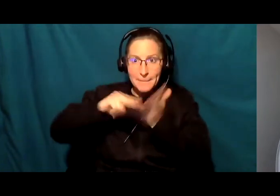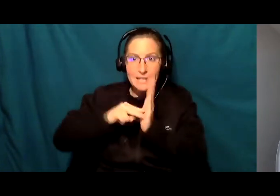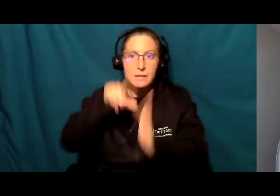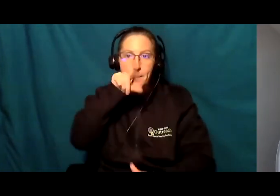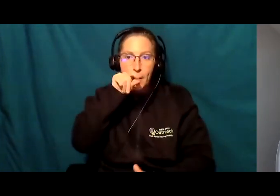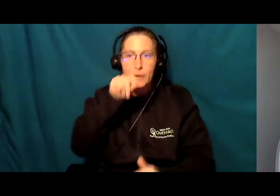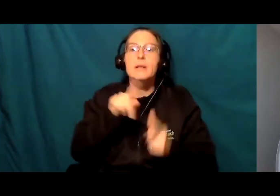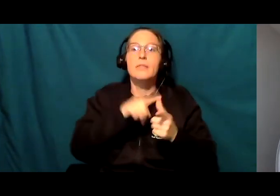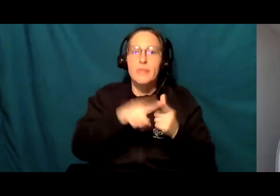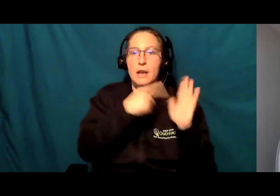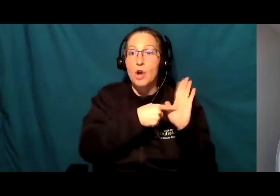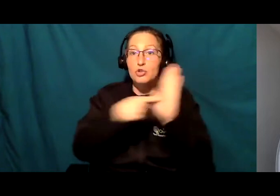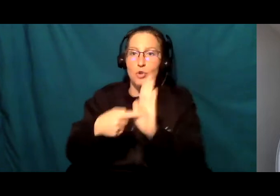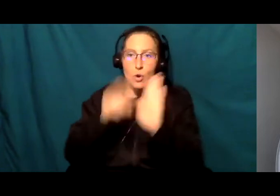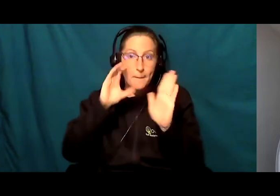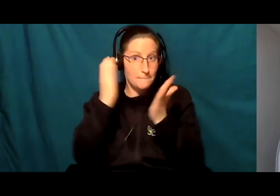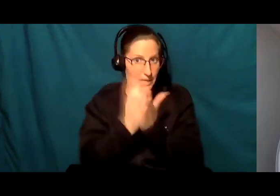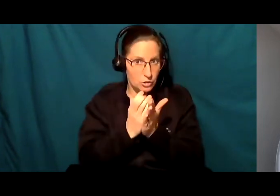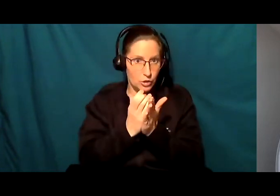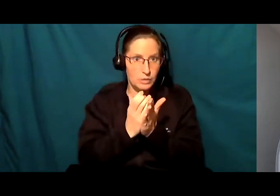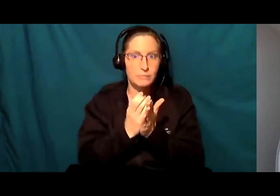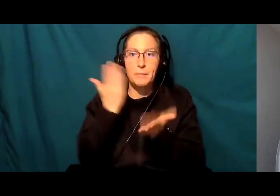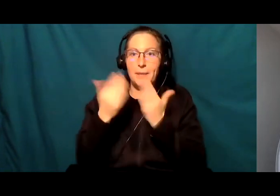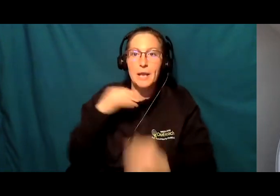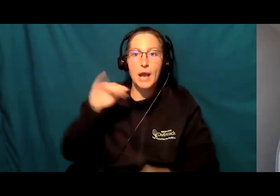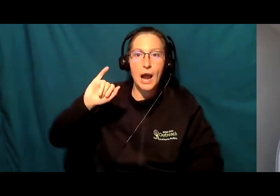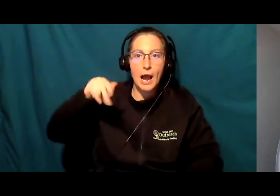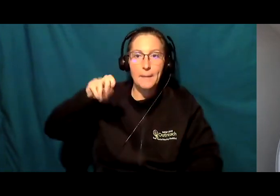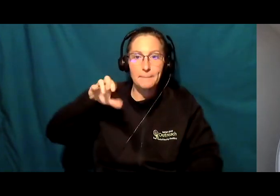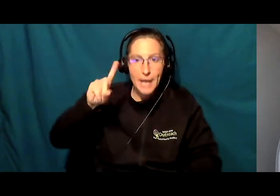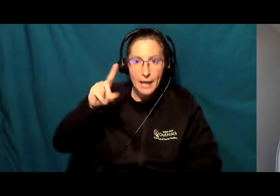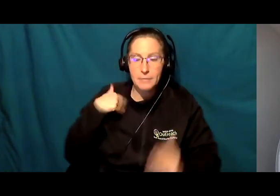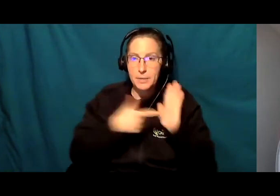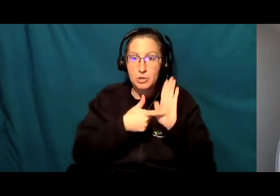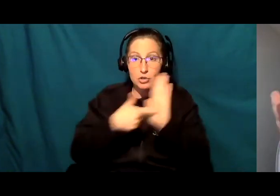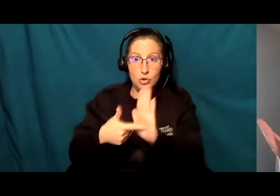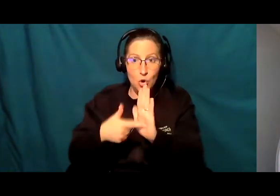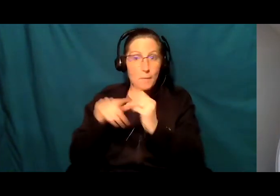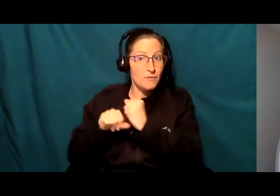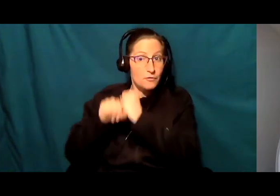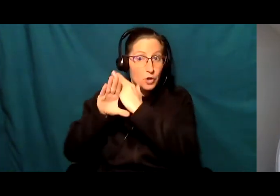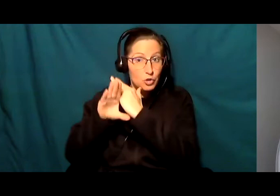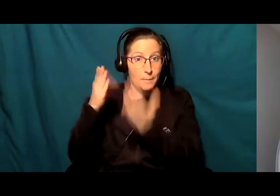So I'll show her a picture of a bird on an iPad. And I might show her through virtual five different kinds